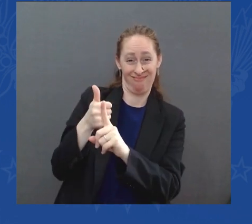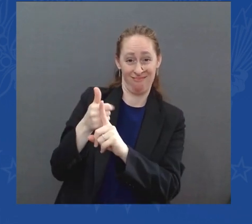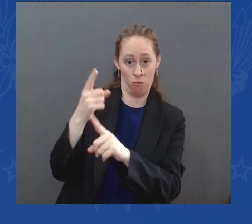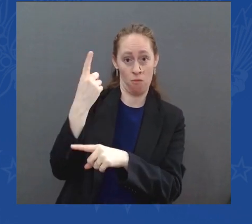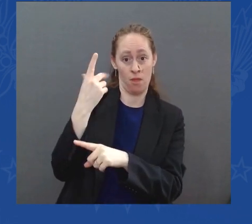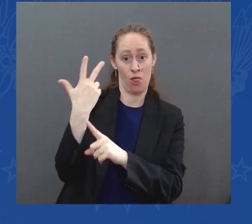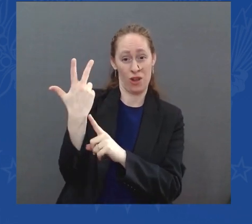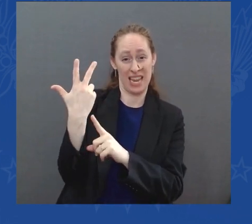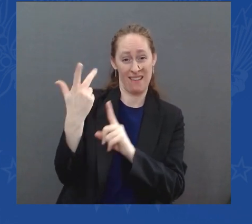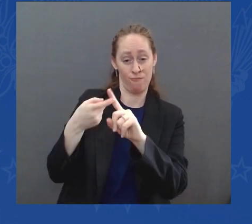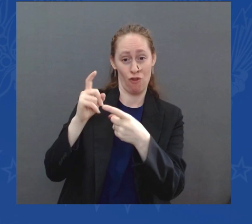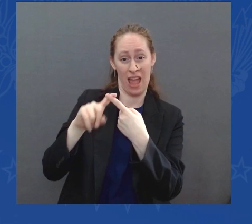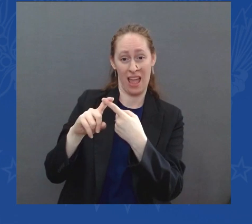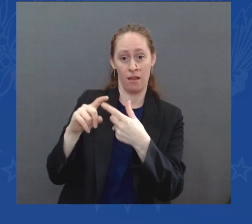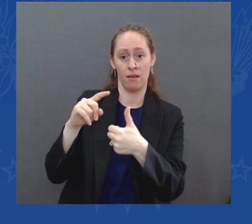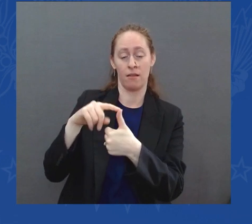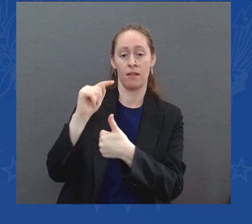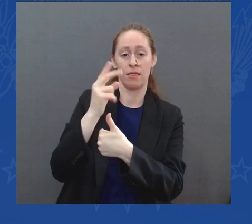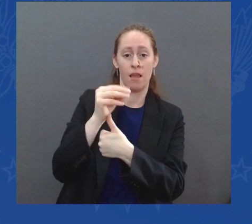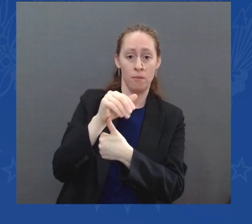who co-owned a grocery store in Memphis,